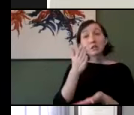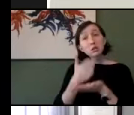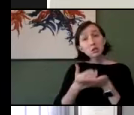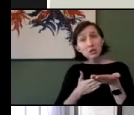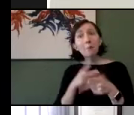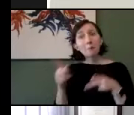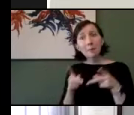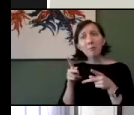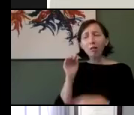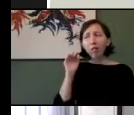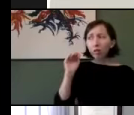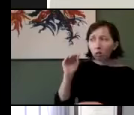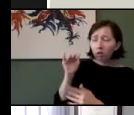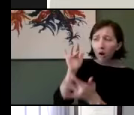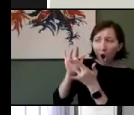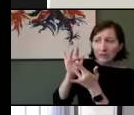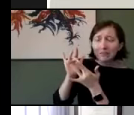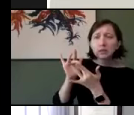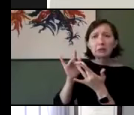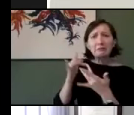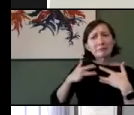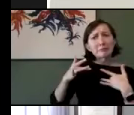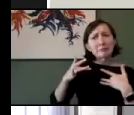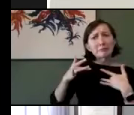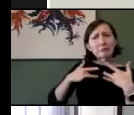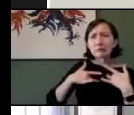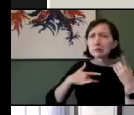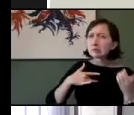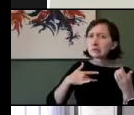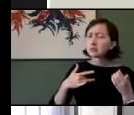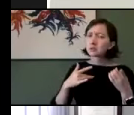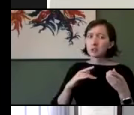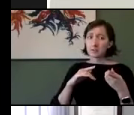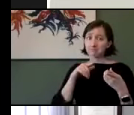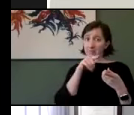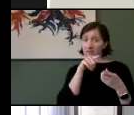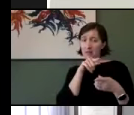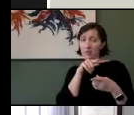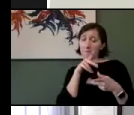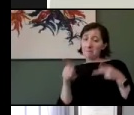specifically are within those areas of folks that have autism,